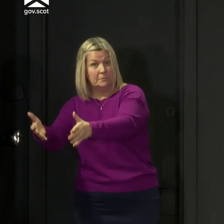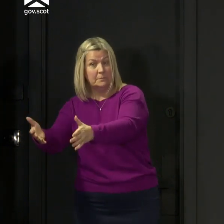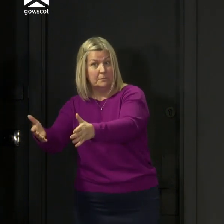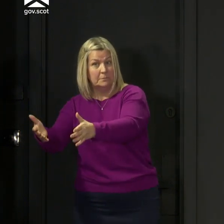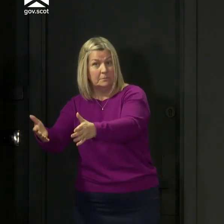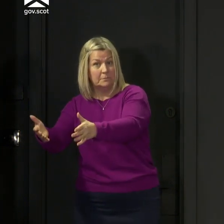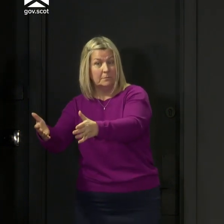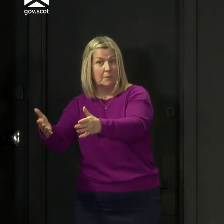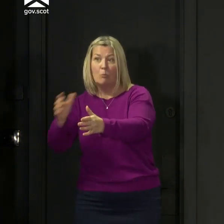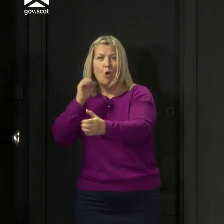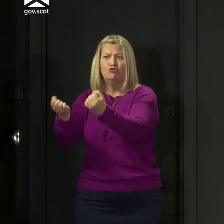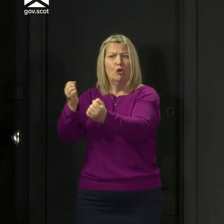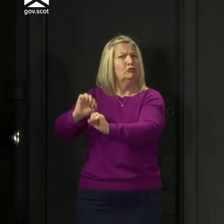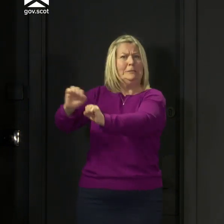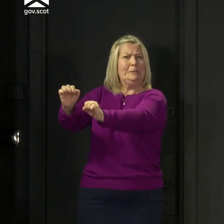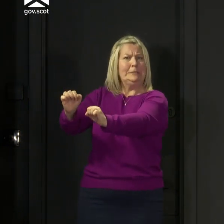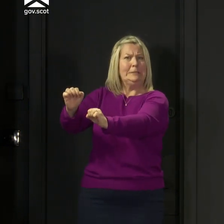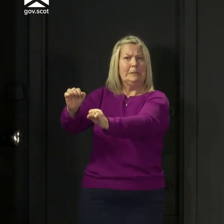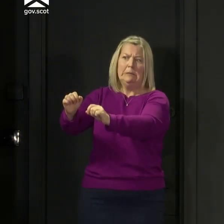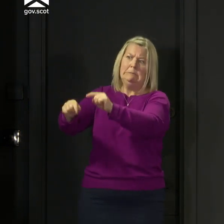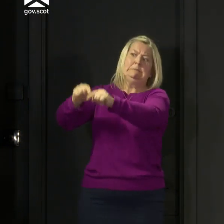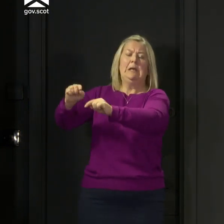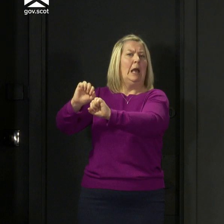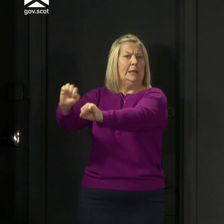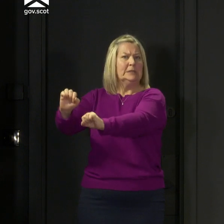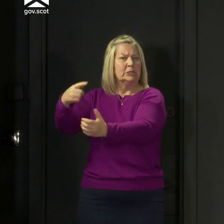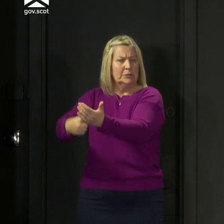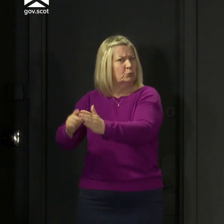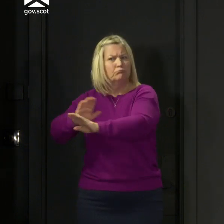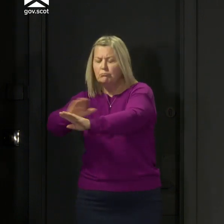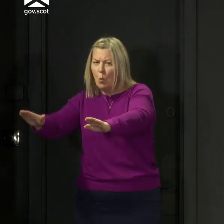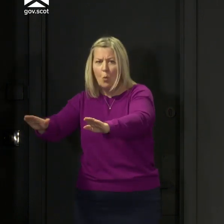speed for England, but it is my responsibility to judge the right speed for Scotland. So